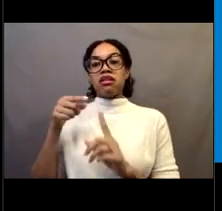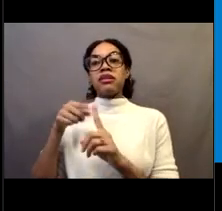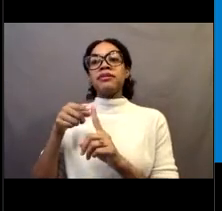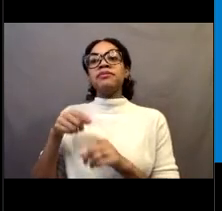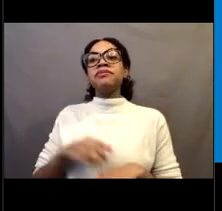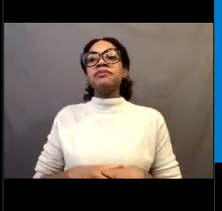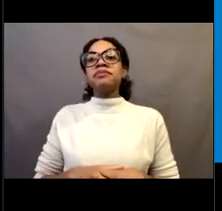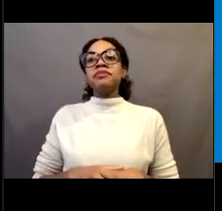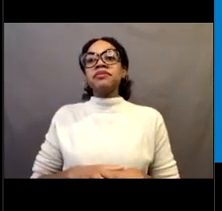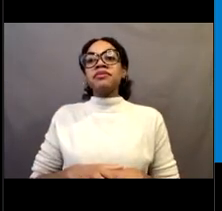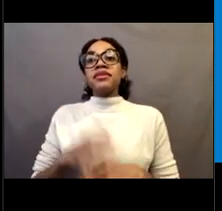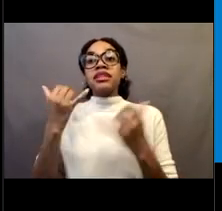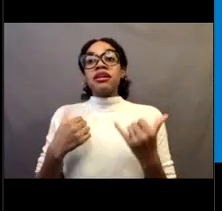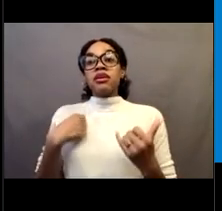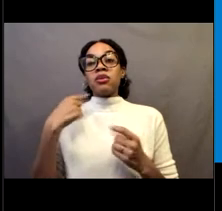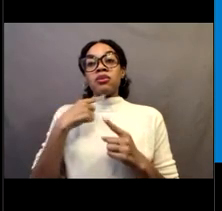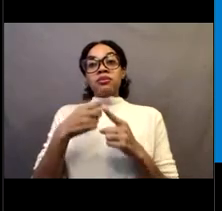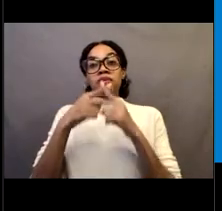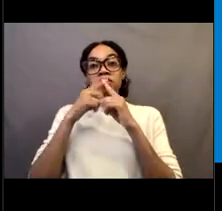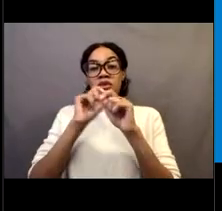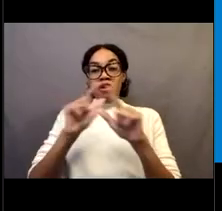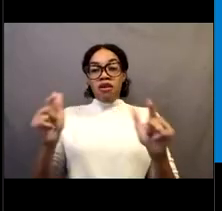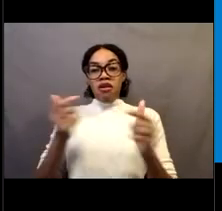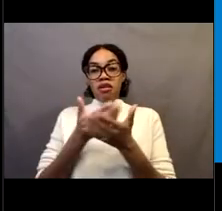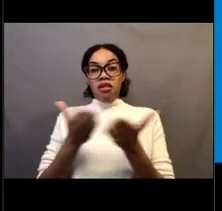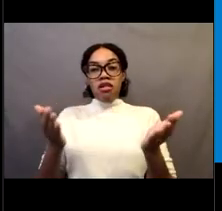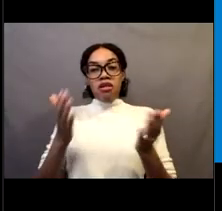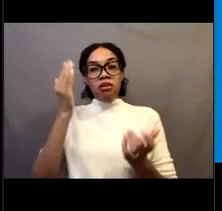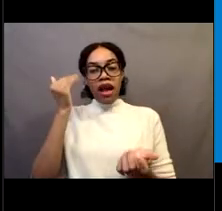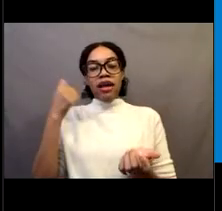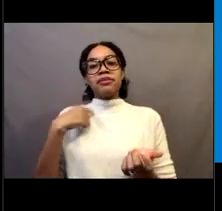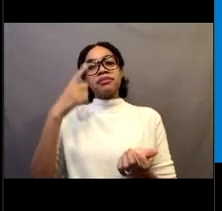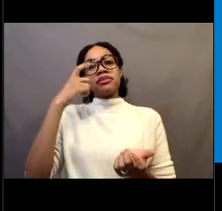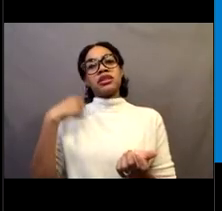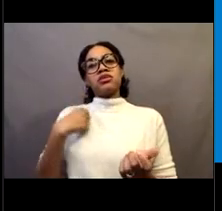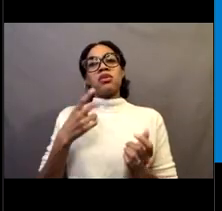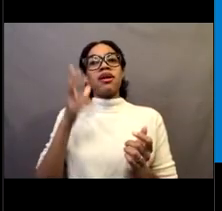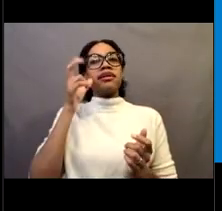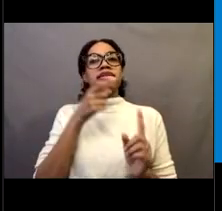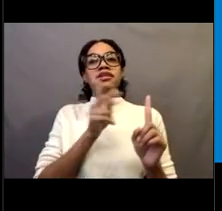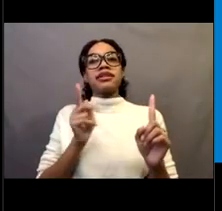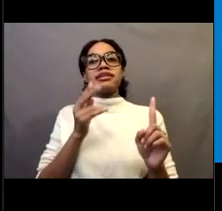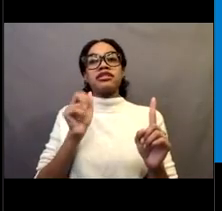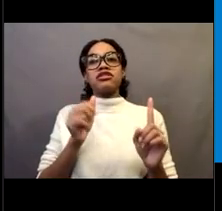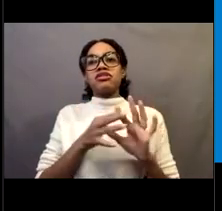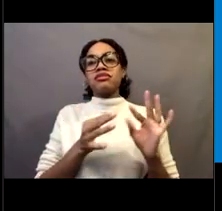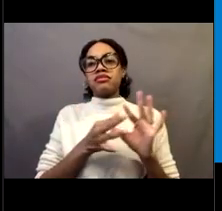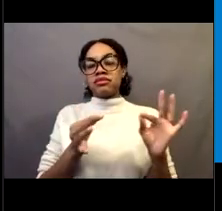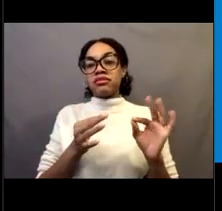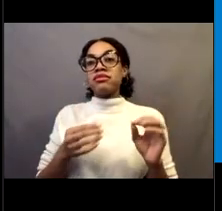of people on the line, but we want you to ask questions. So please write your questions in that question box you've been using already.